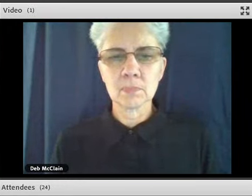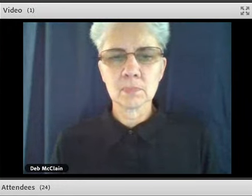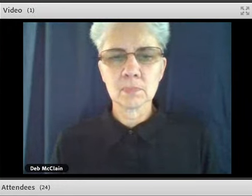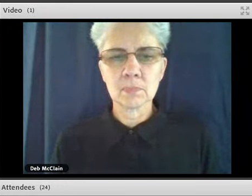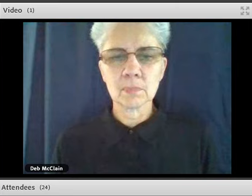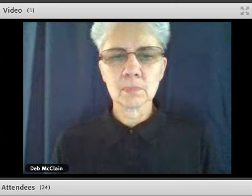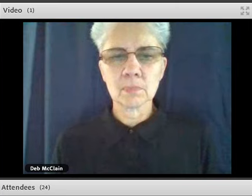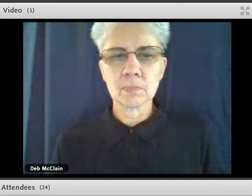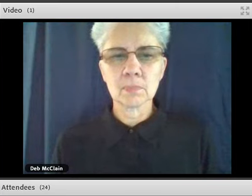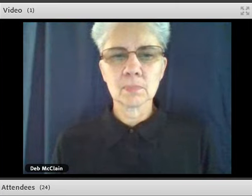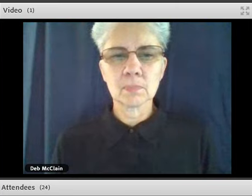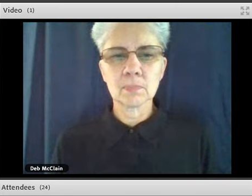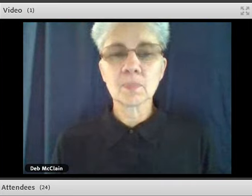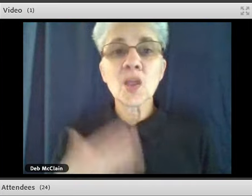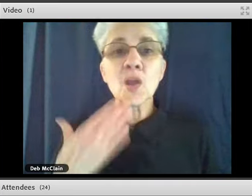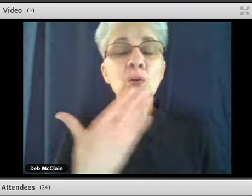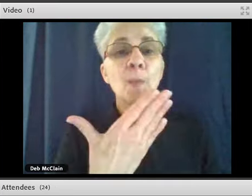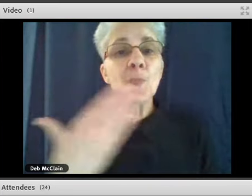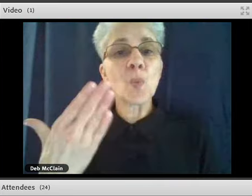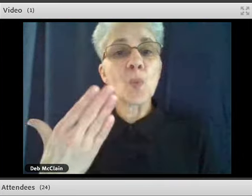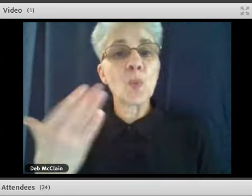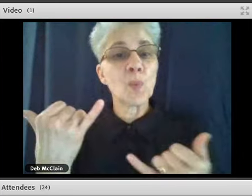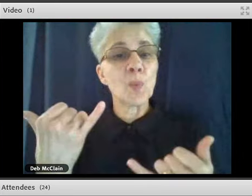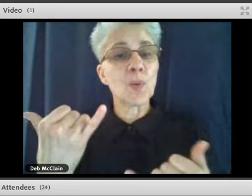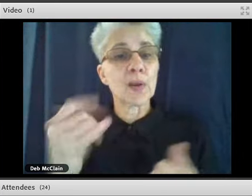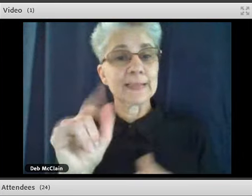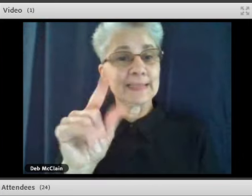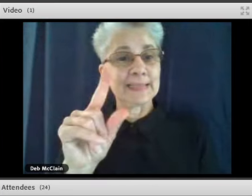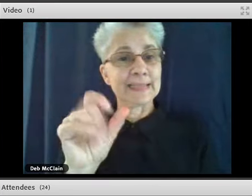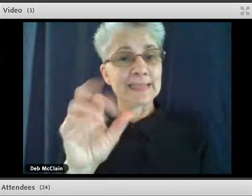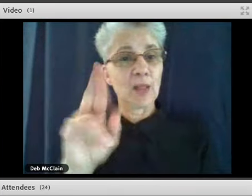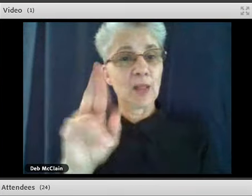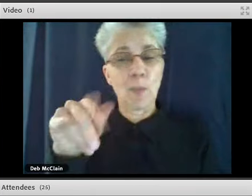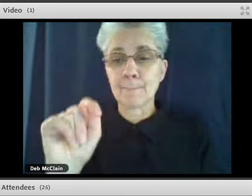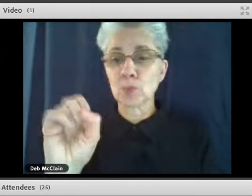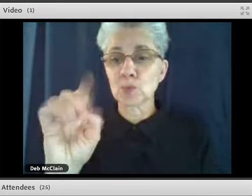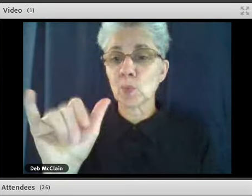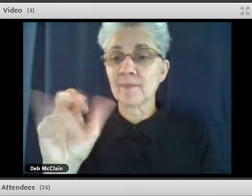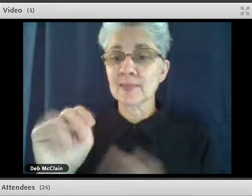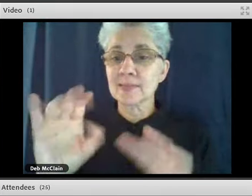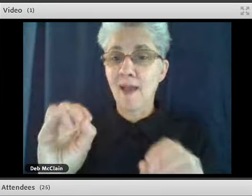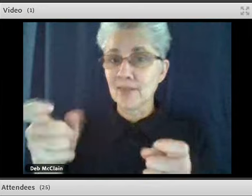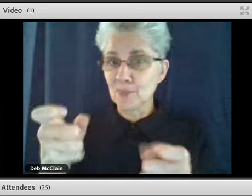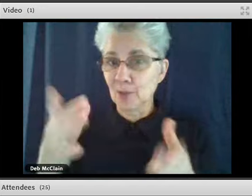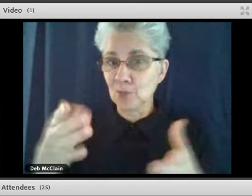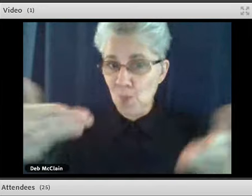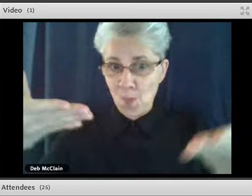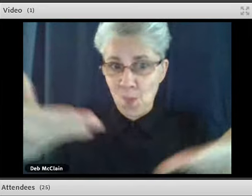Good morning, everyone. I am Taylor Post, SWFLN's office manager, and I would like to welcome you all